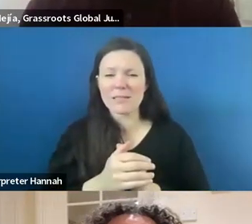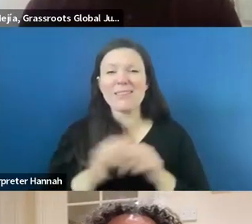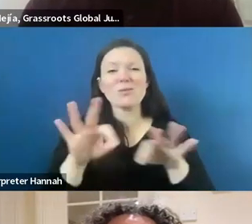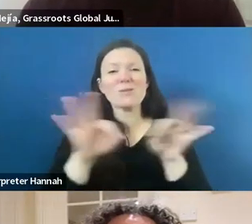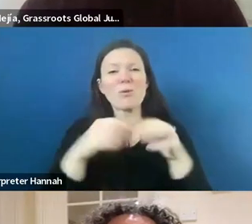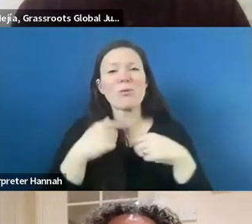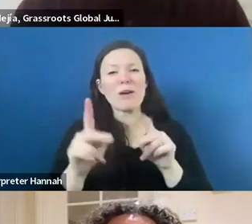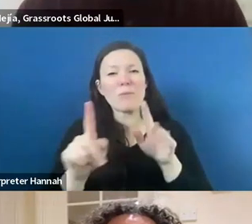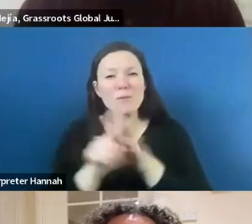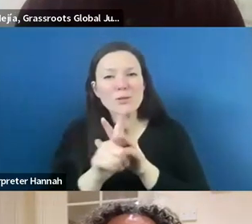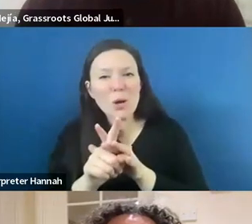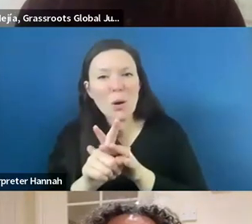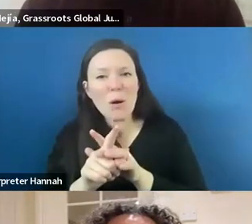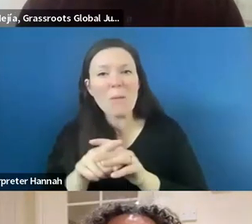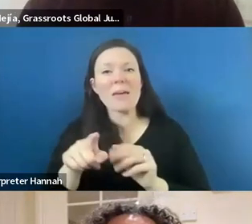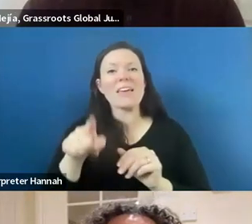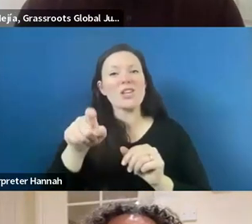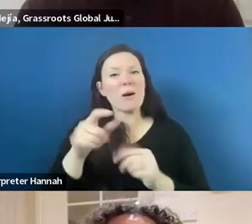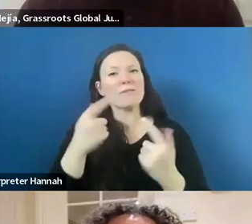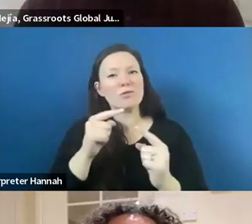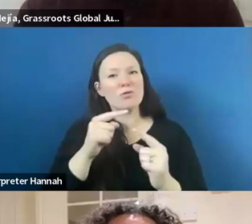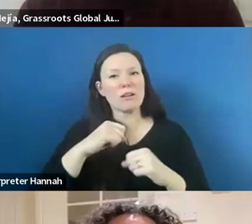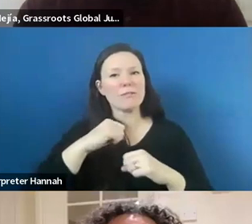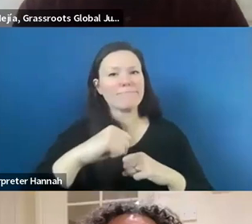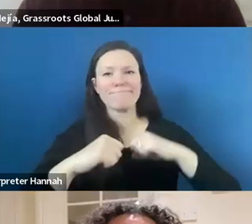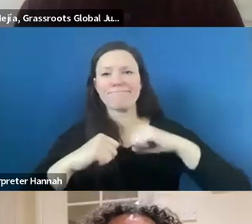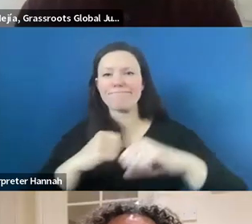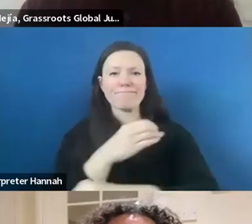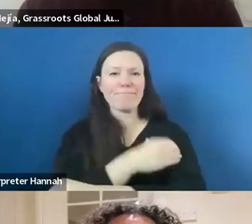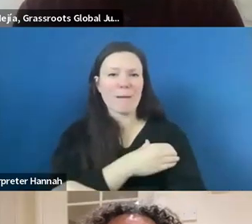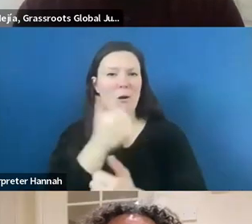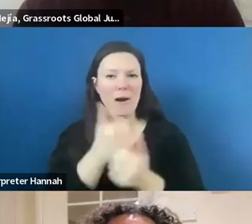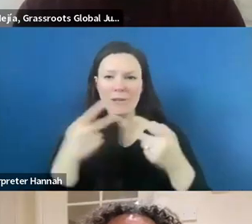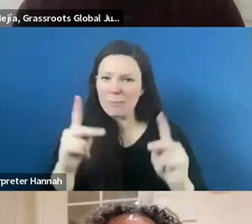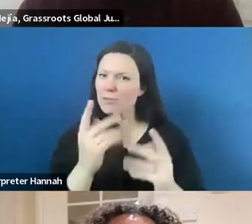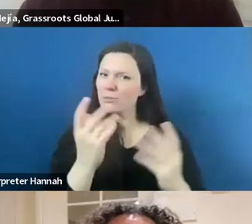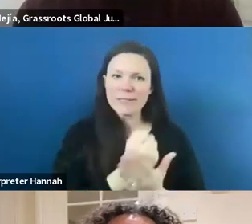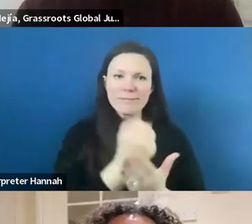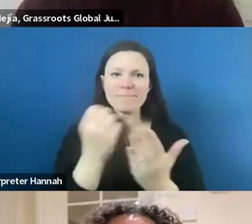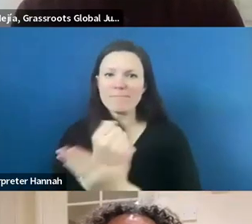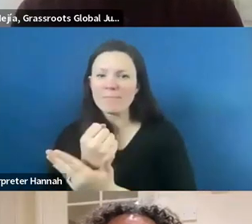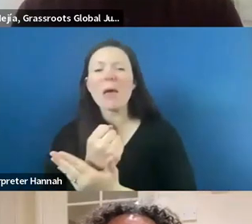is there and we have to oppose power at every at every terrain. But we also have to develop alternatives to some of these